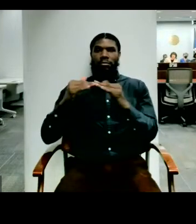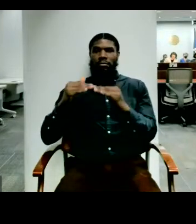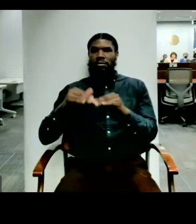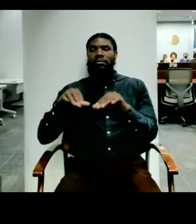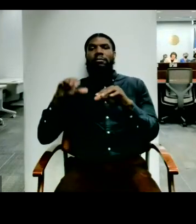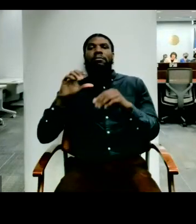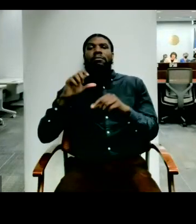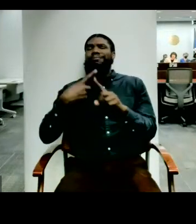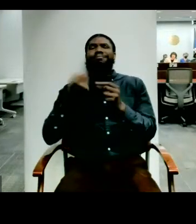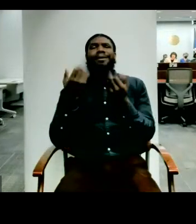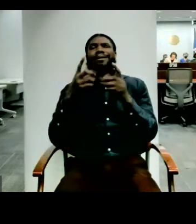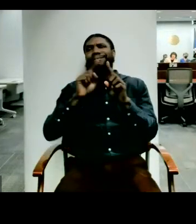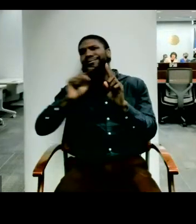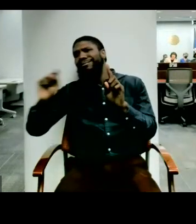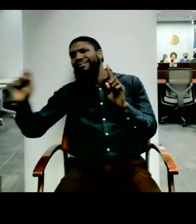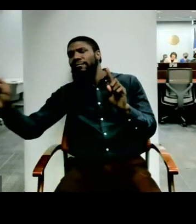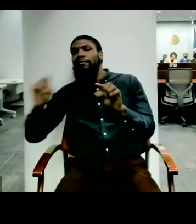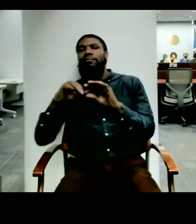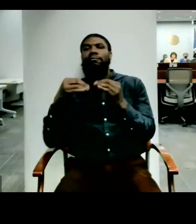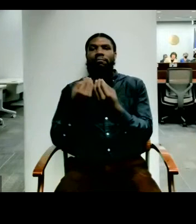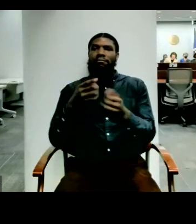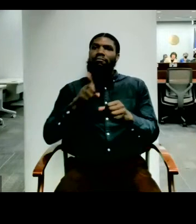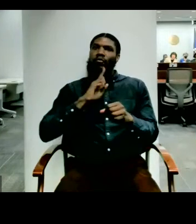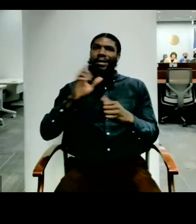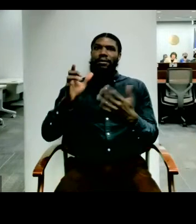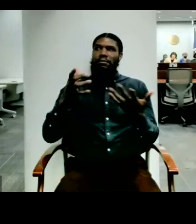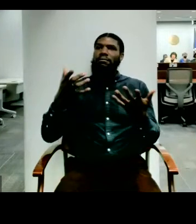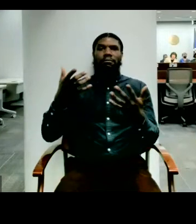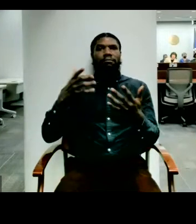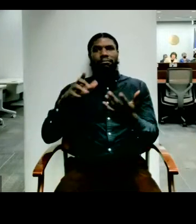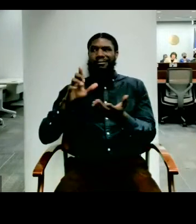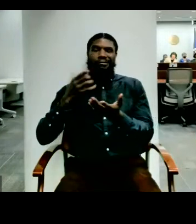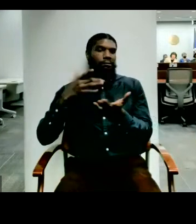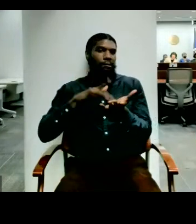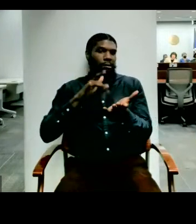centers who encounter workers exploited in the temp agency on 0 a daily basis.